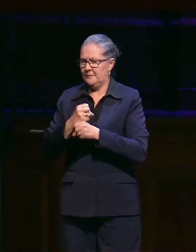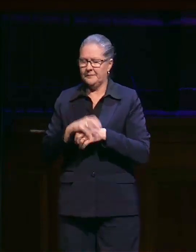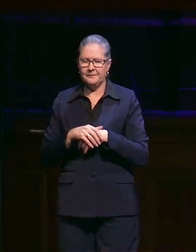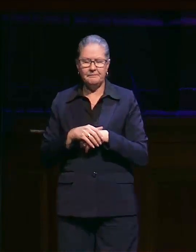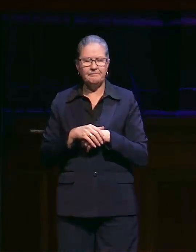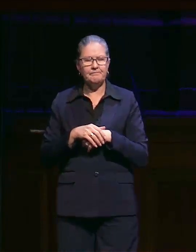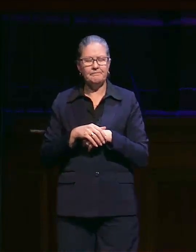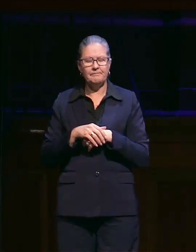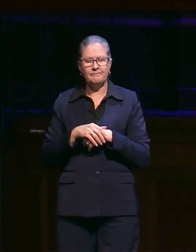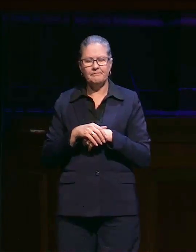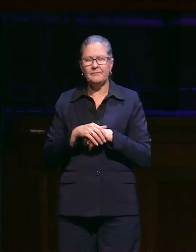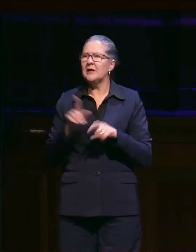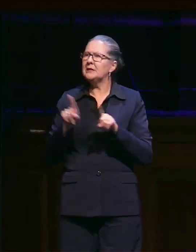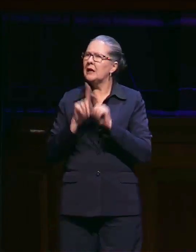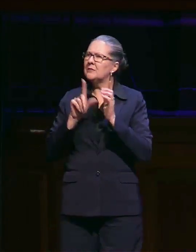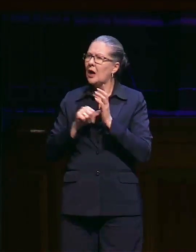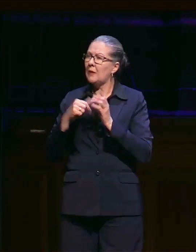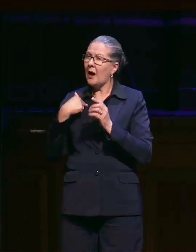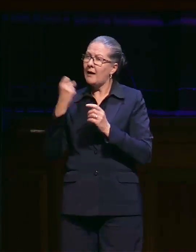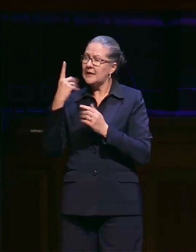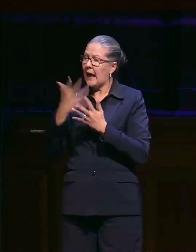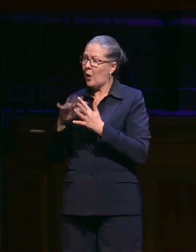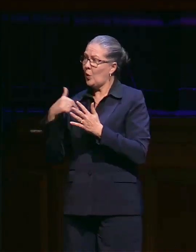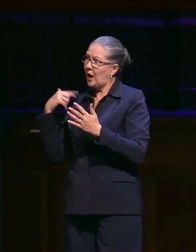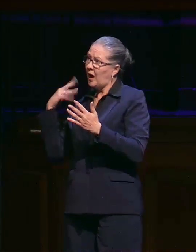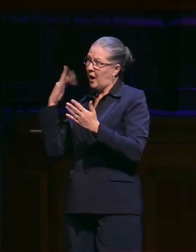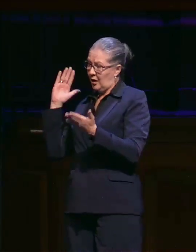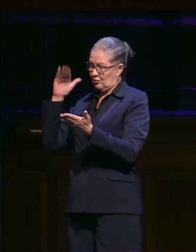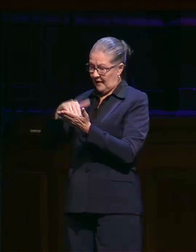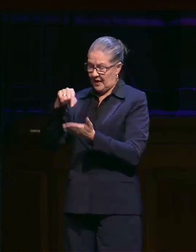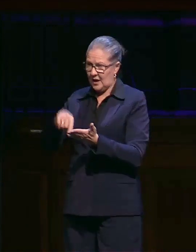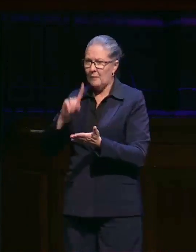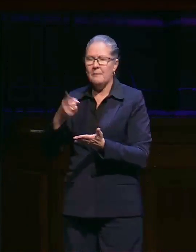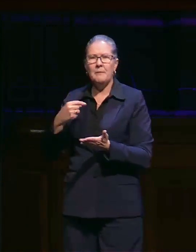understand how we got to this point I completely reject that as an answer